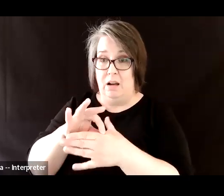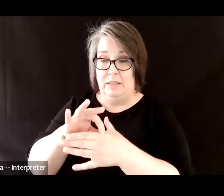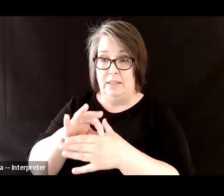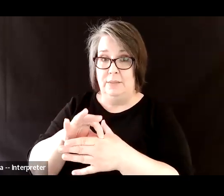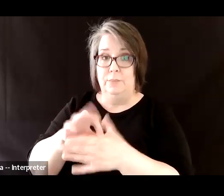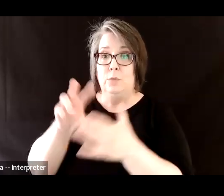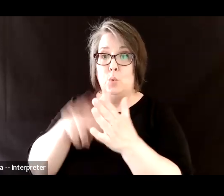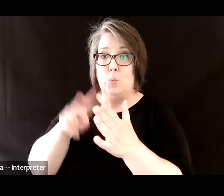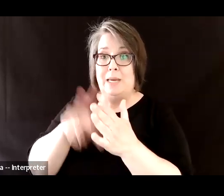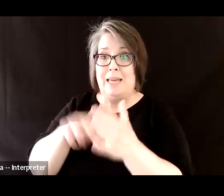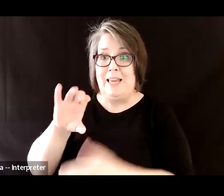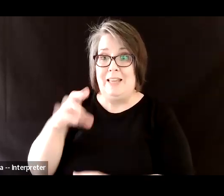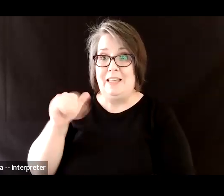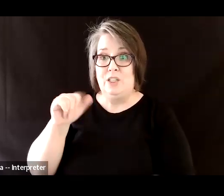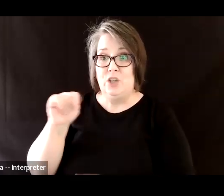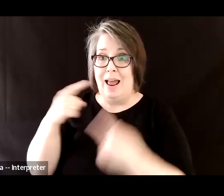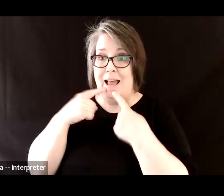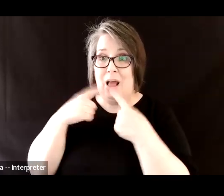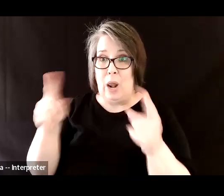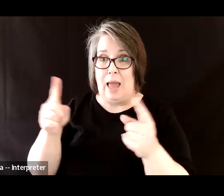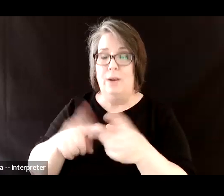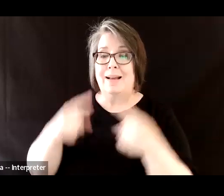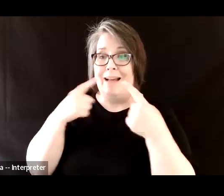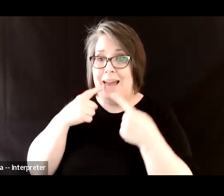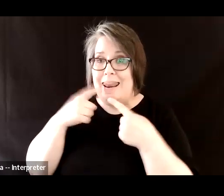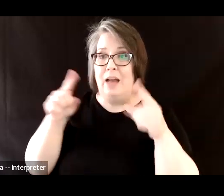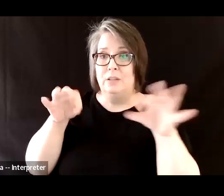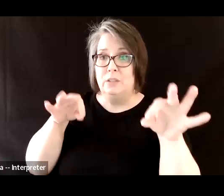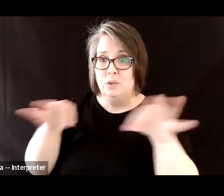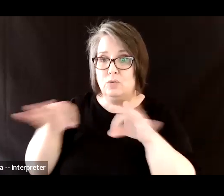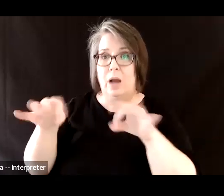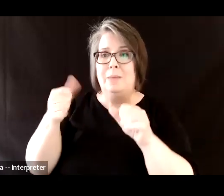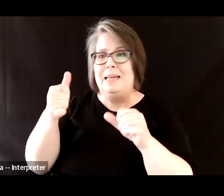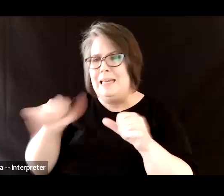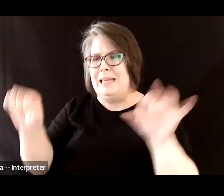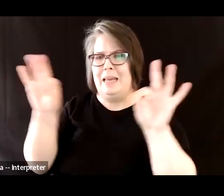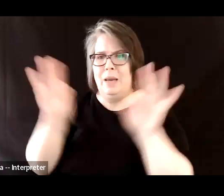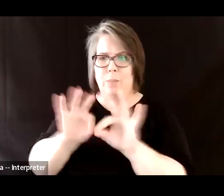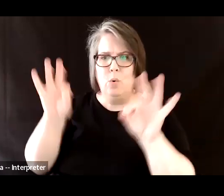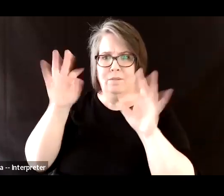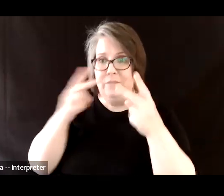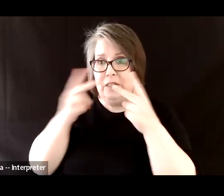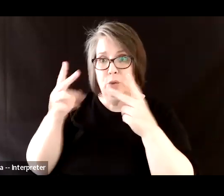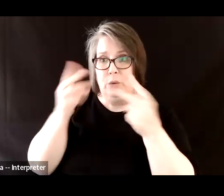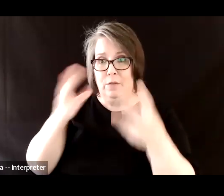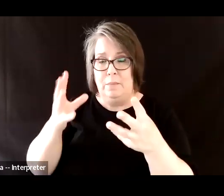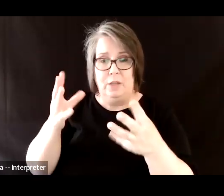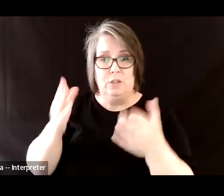out loud, announce and describe any important visual information that you might have on your slides.